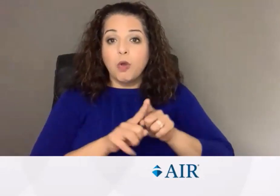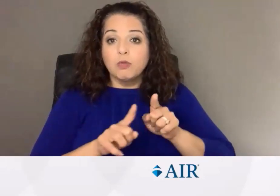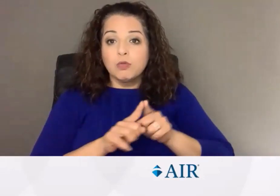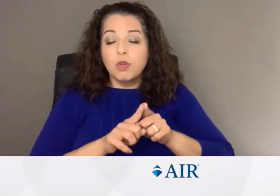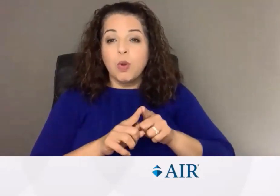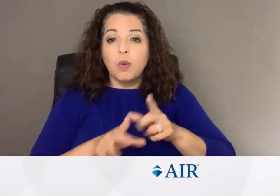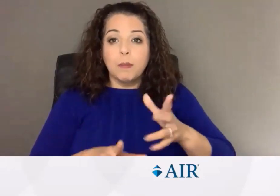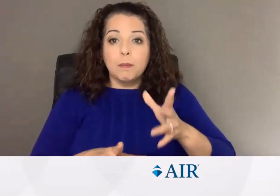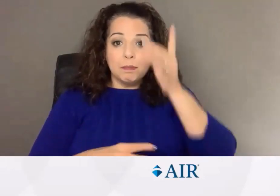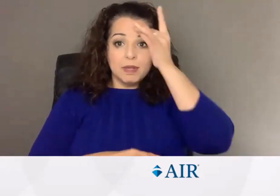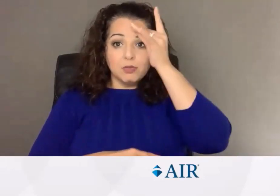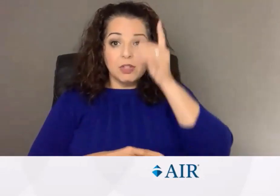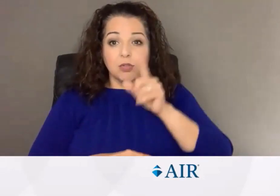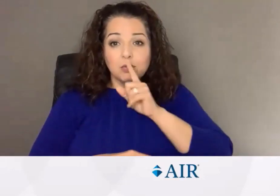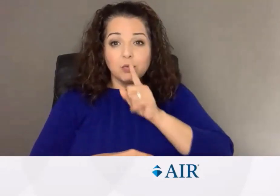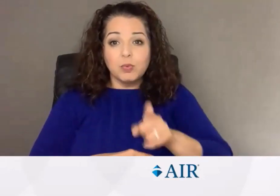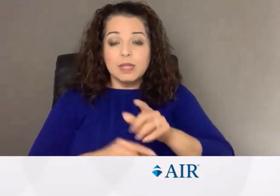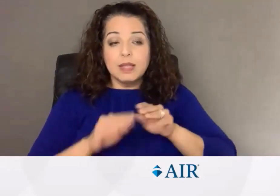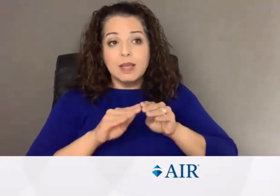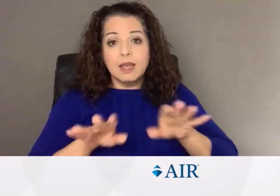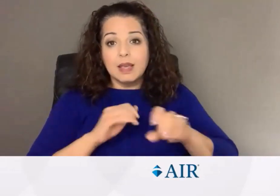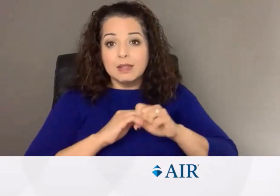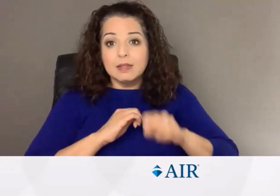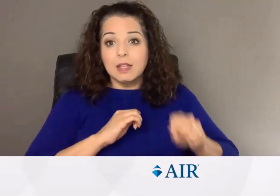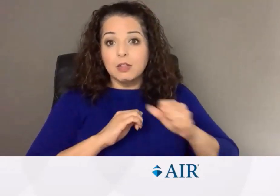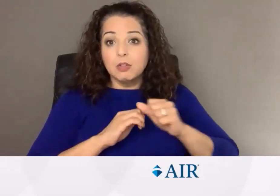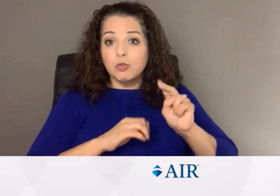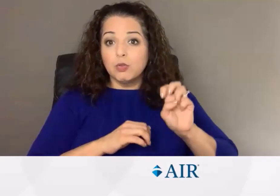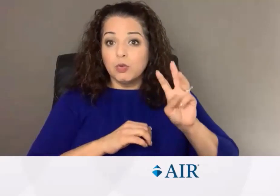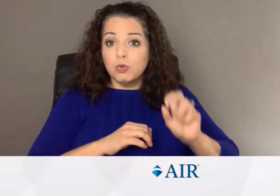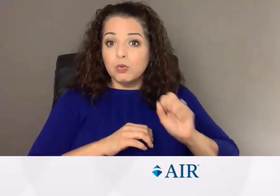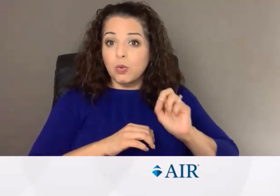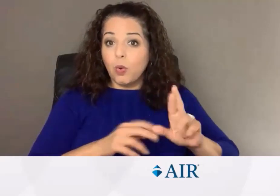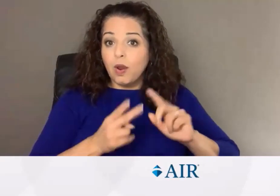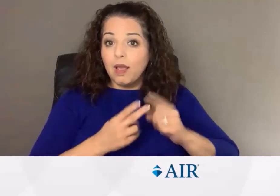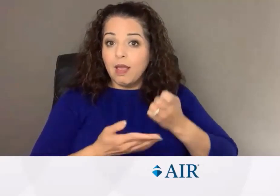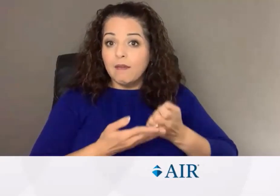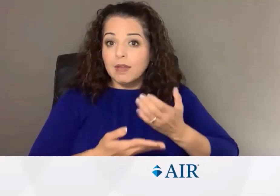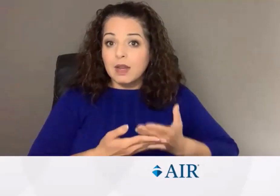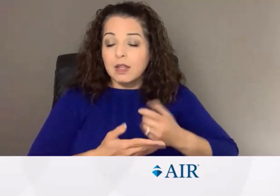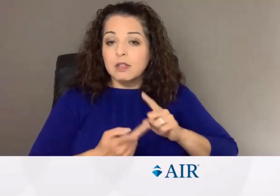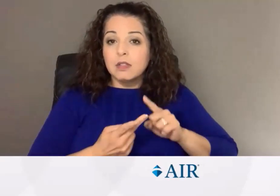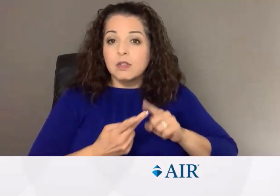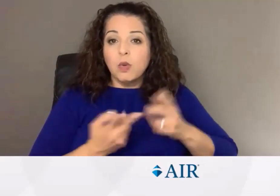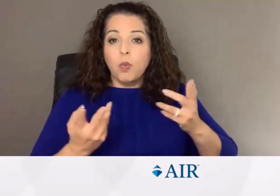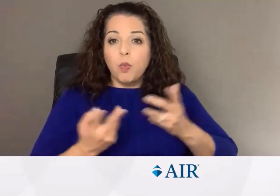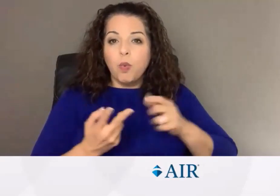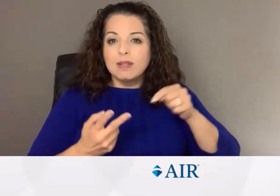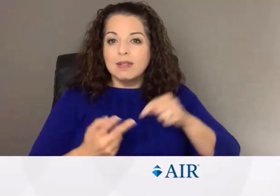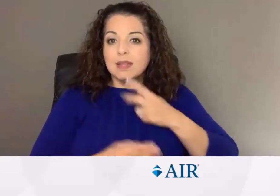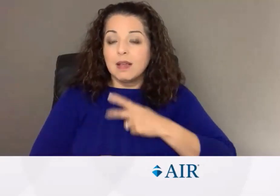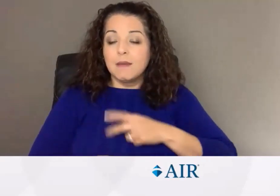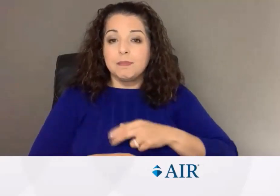the physician use the evidence, to what extent the physician accept the guidelines.